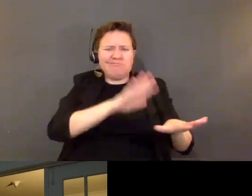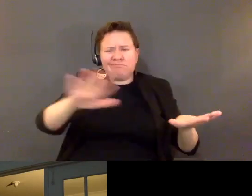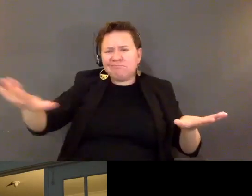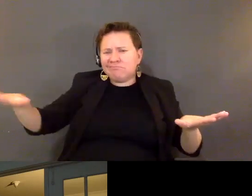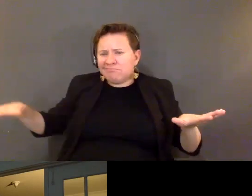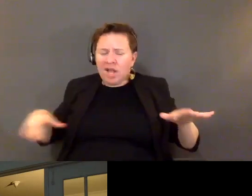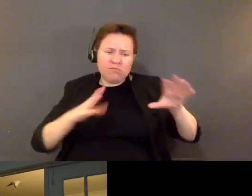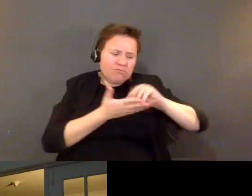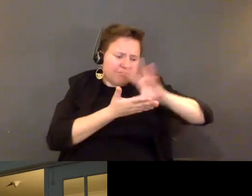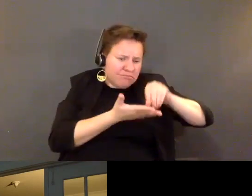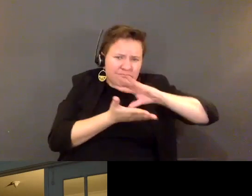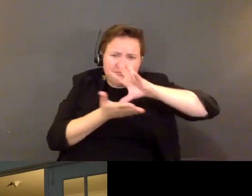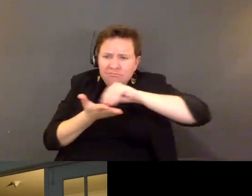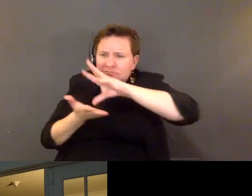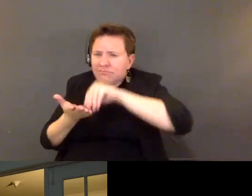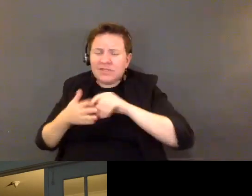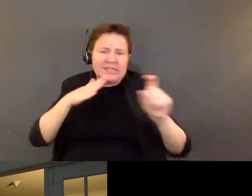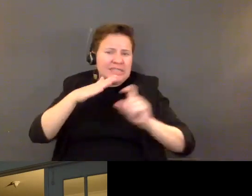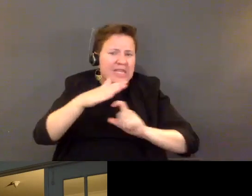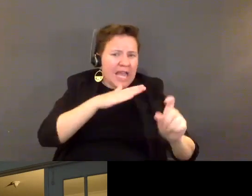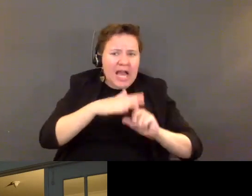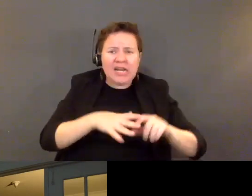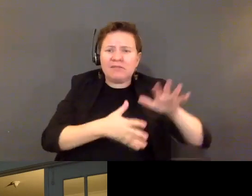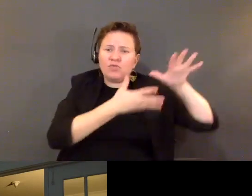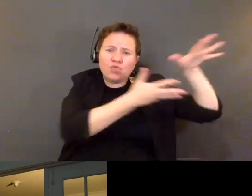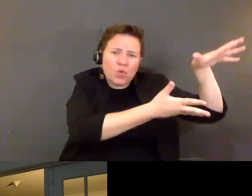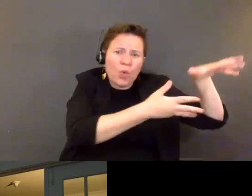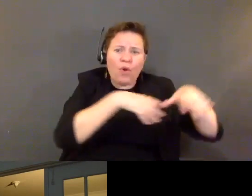them i was scanning them i have them stored over there don't come get them